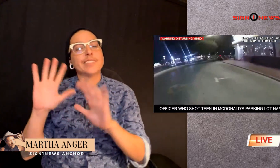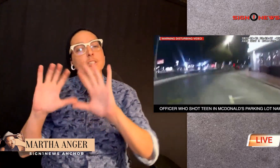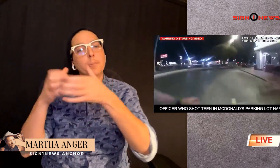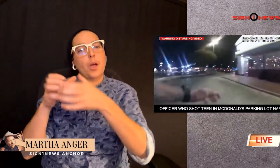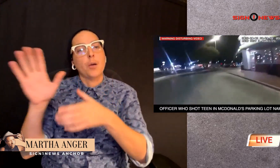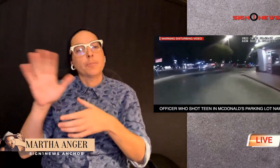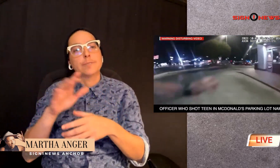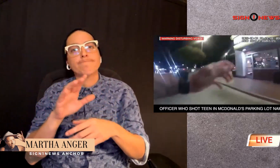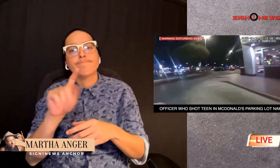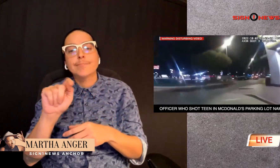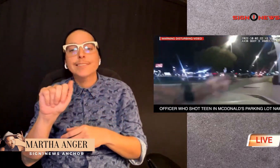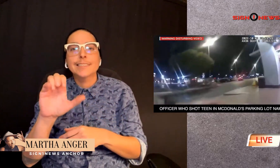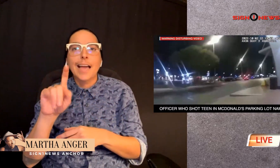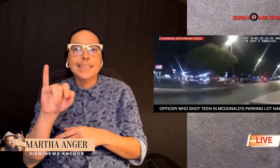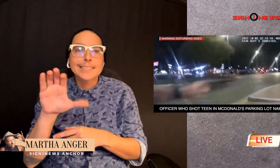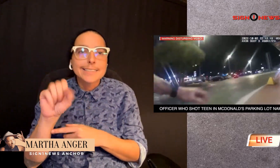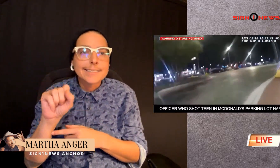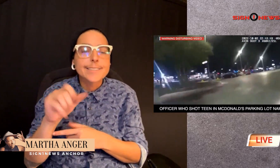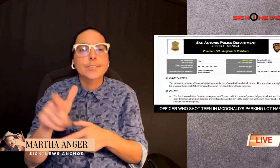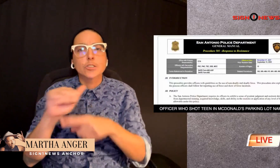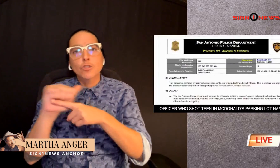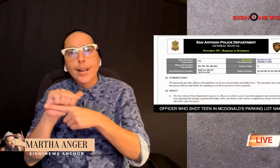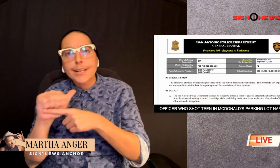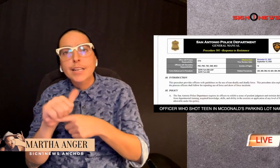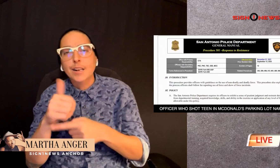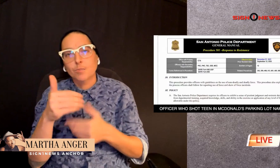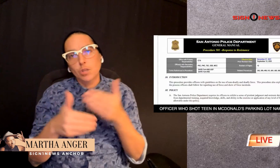tactics training and procedures.